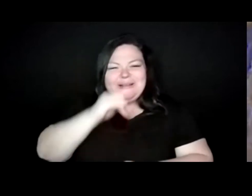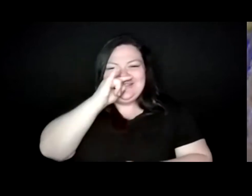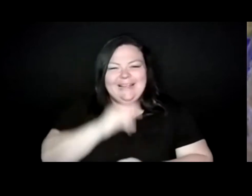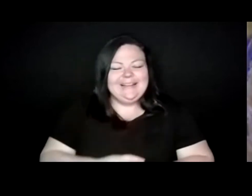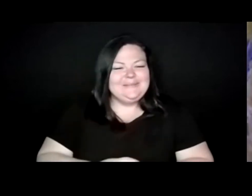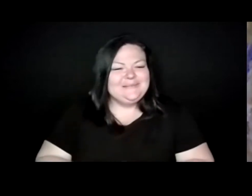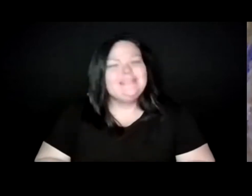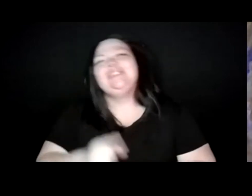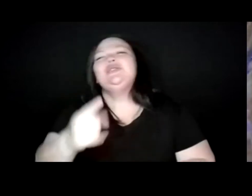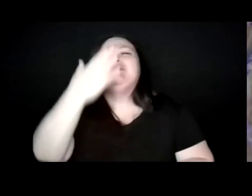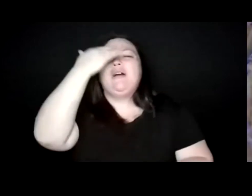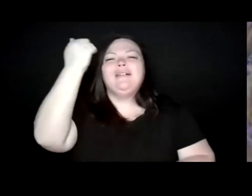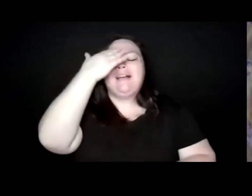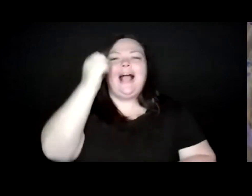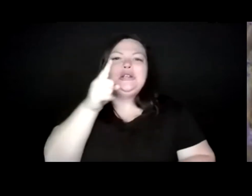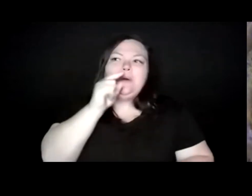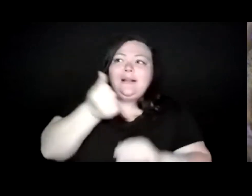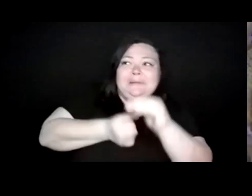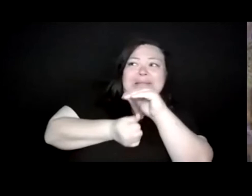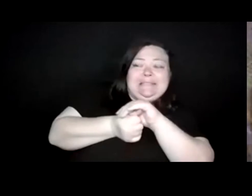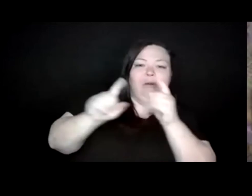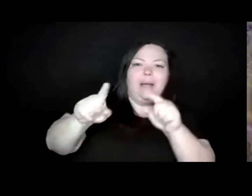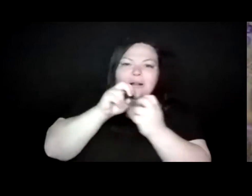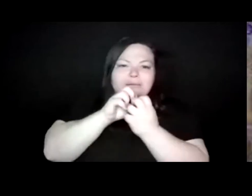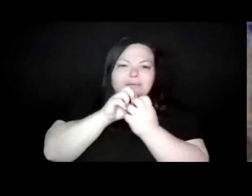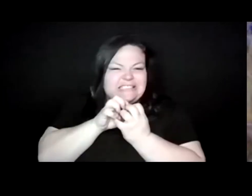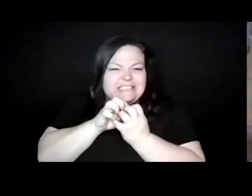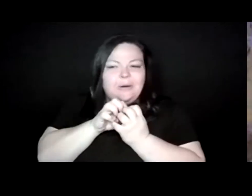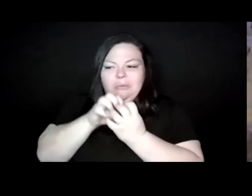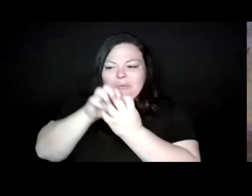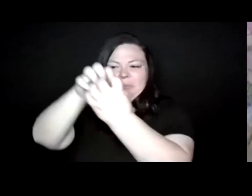you forgot you would hide from her when her teeth were resting in a glass of water. you